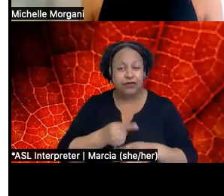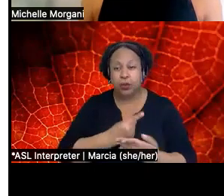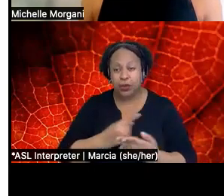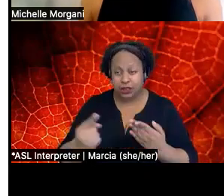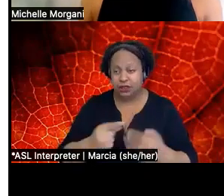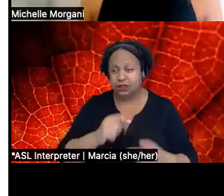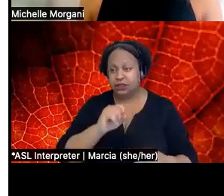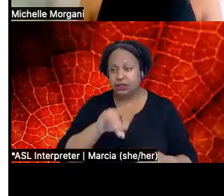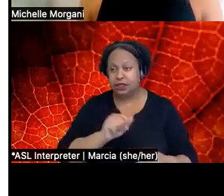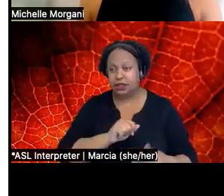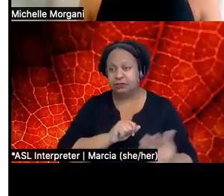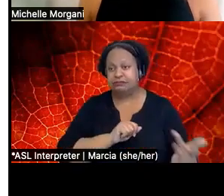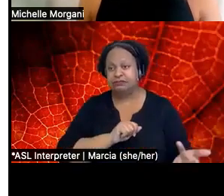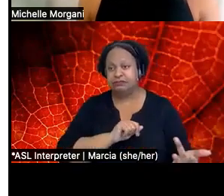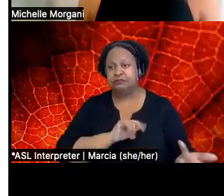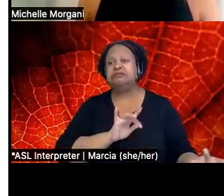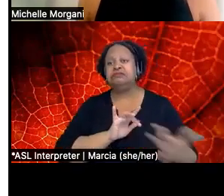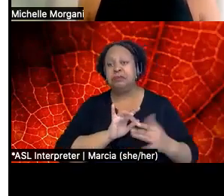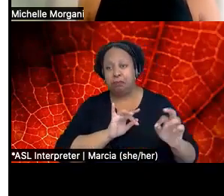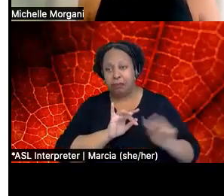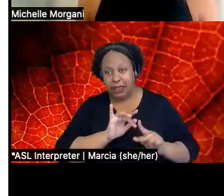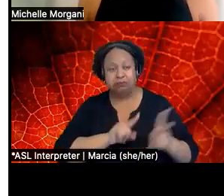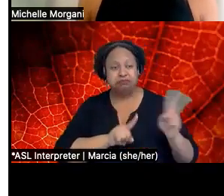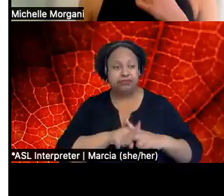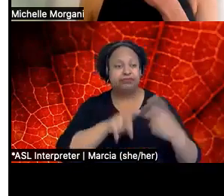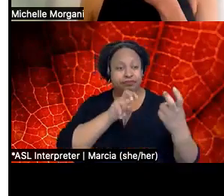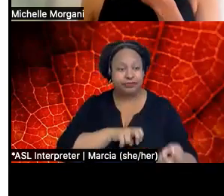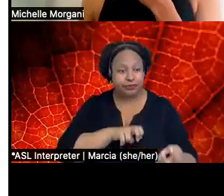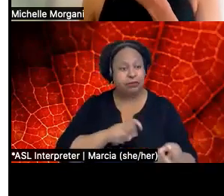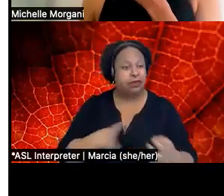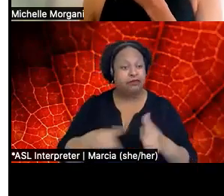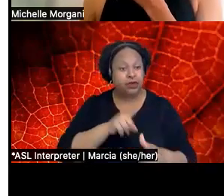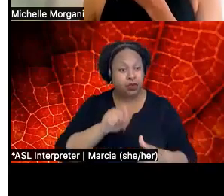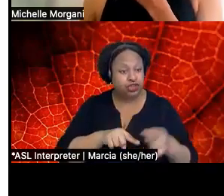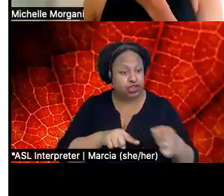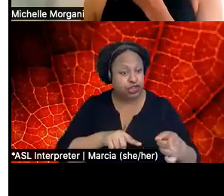And my first question to Sonia is, how are the templates working at?